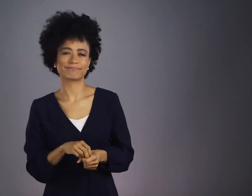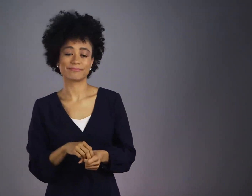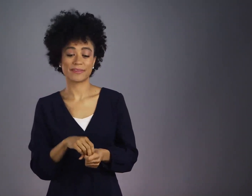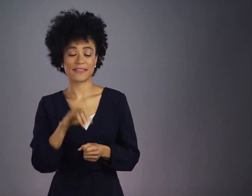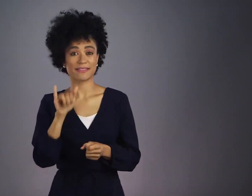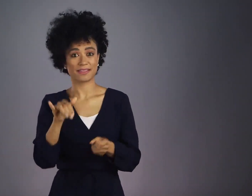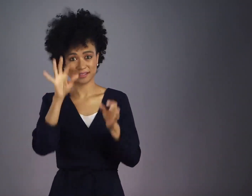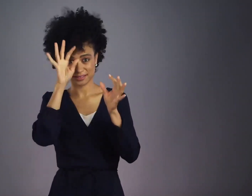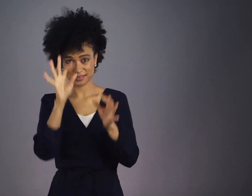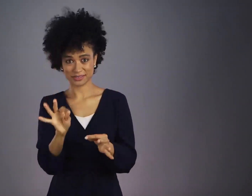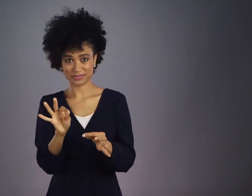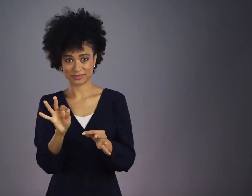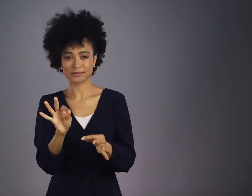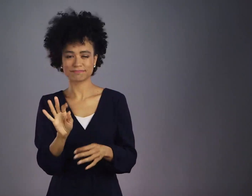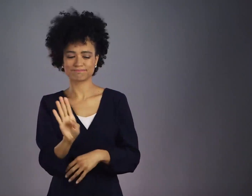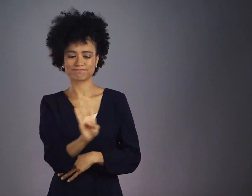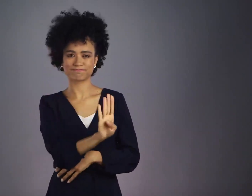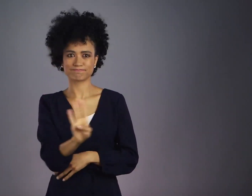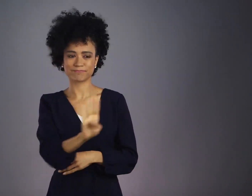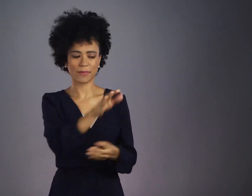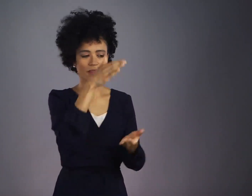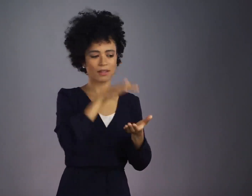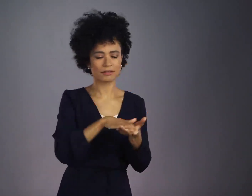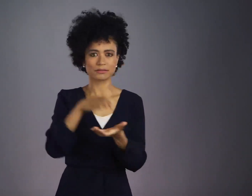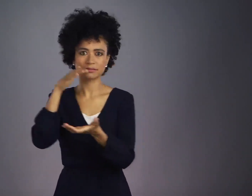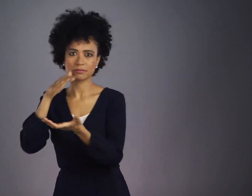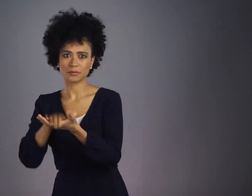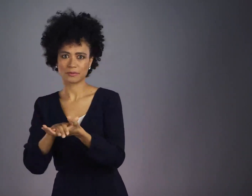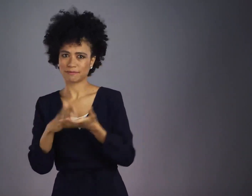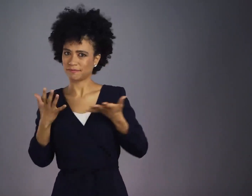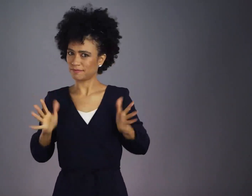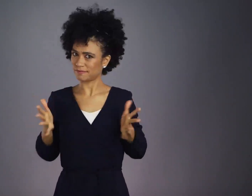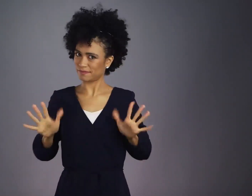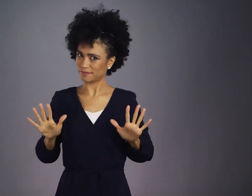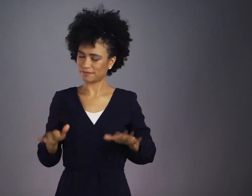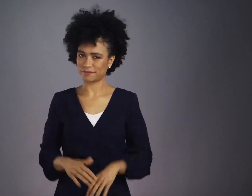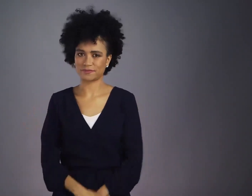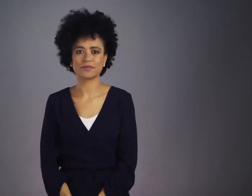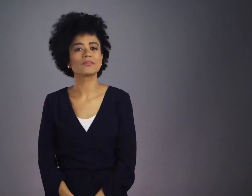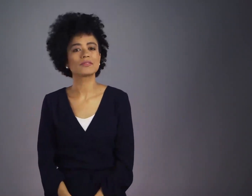It may be that both will decide that the way of good sense and loving kindness